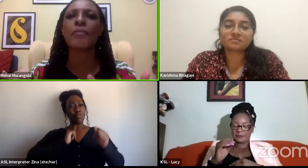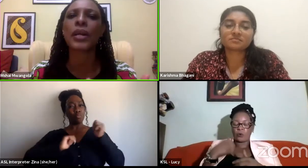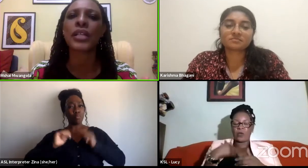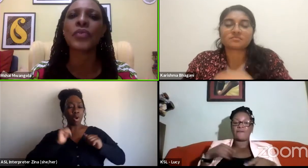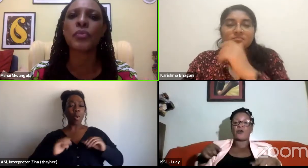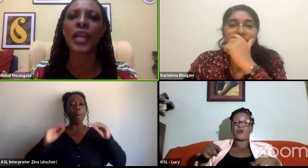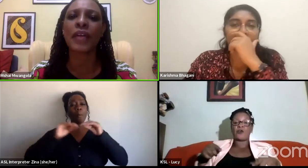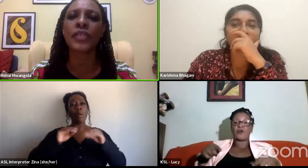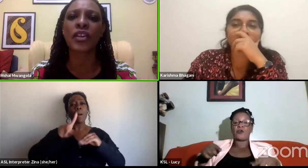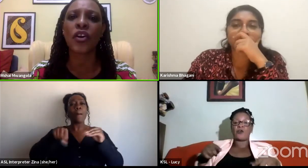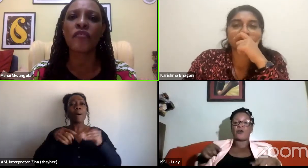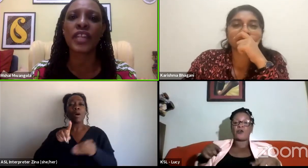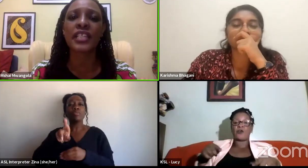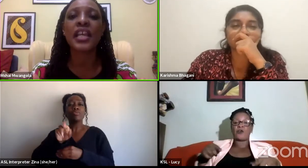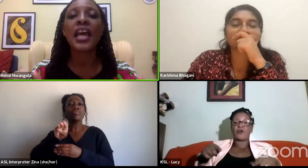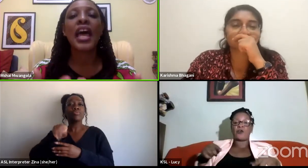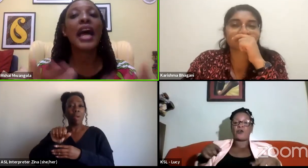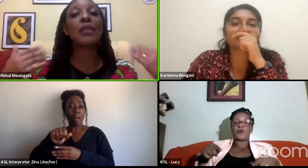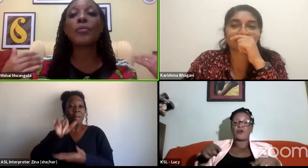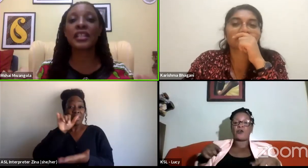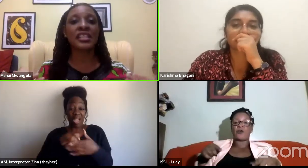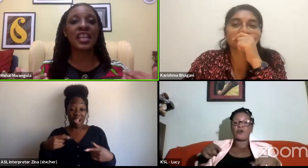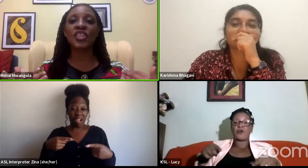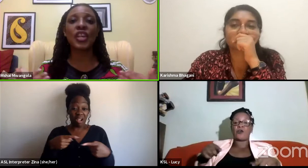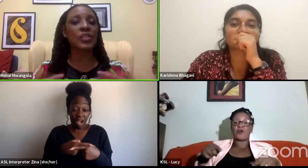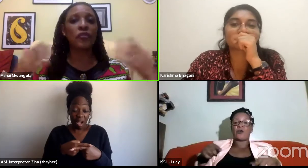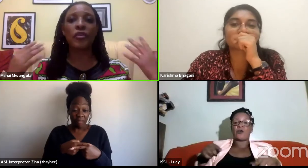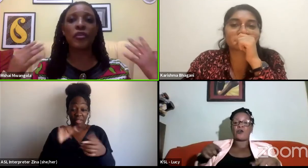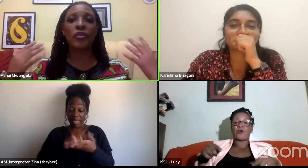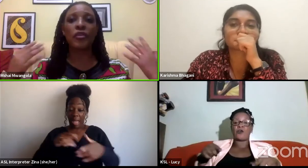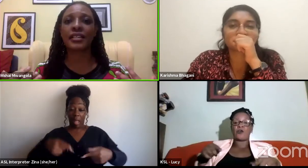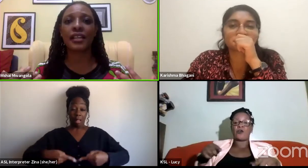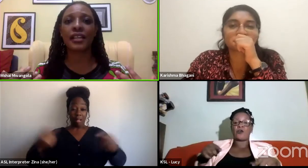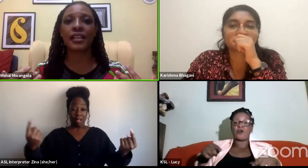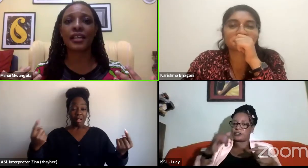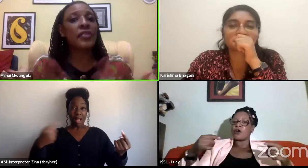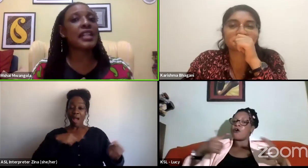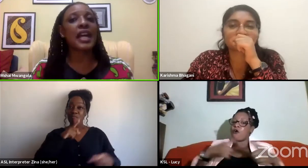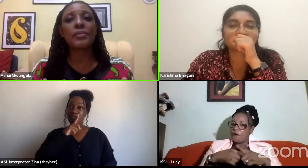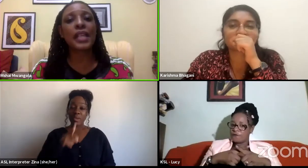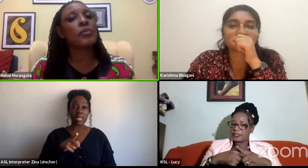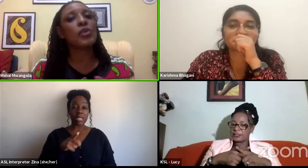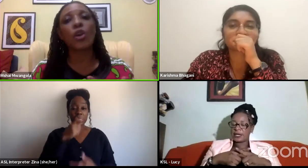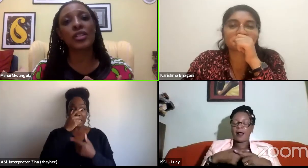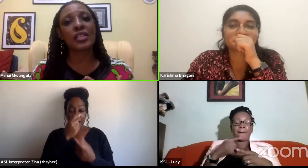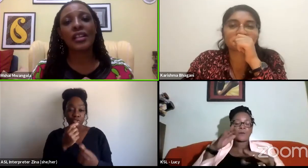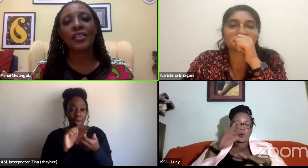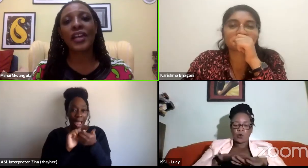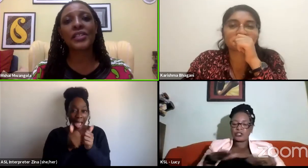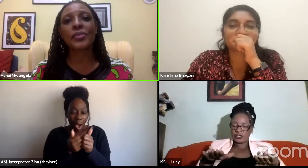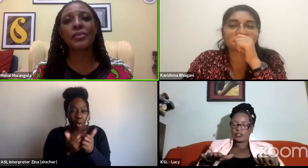about how to bring out that conflict and I'm on the stage. And so for me, that theater. Other times, I'm not.